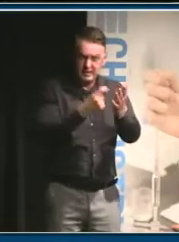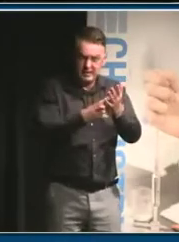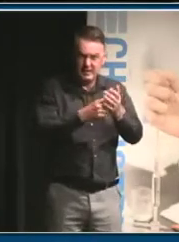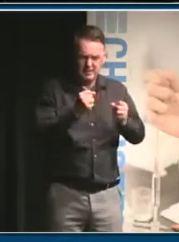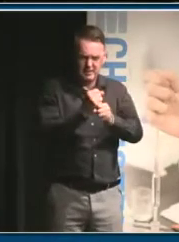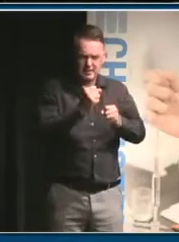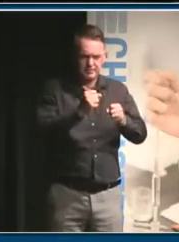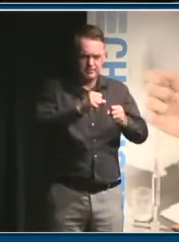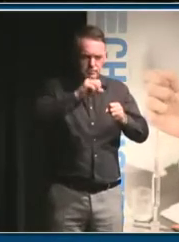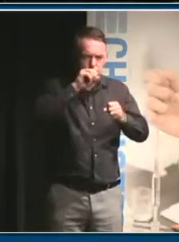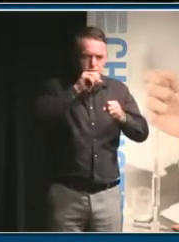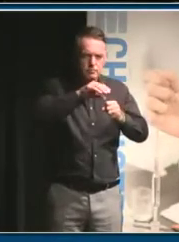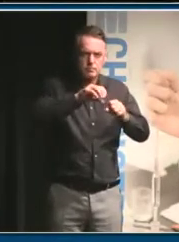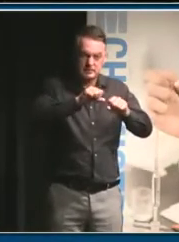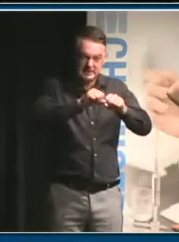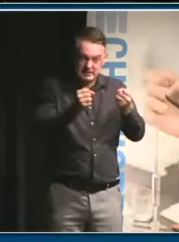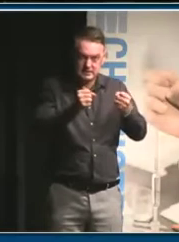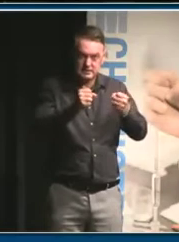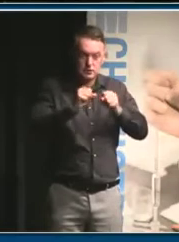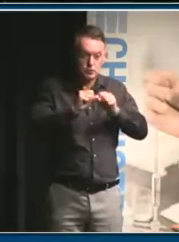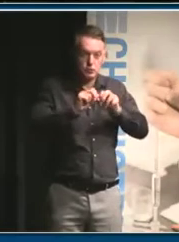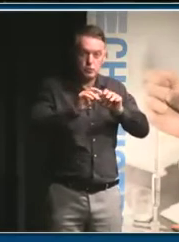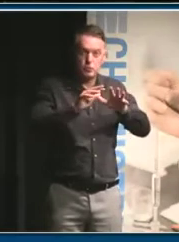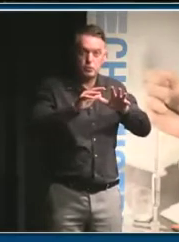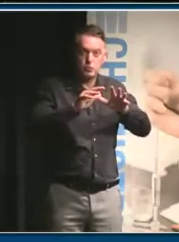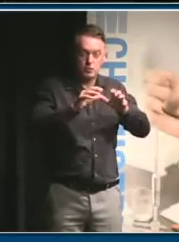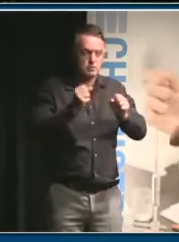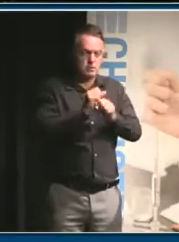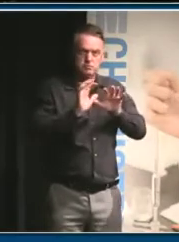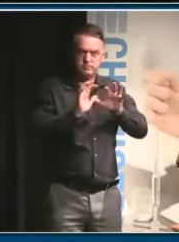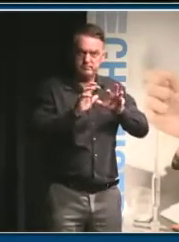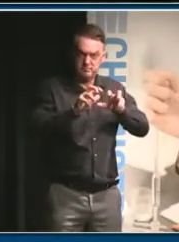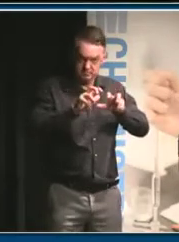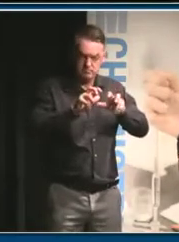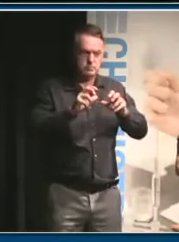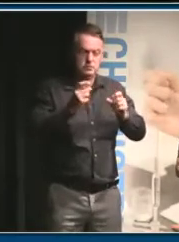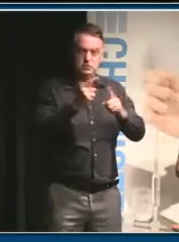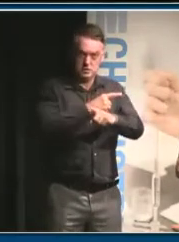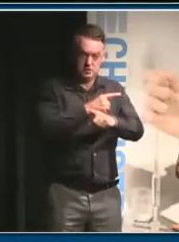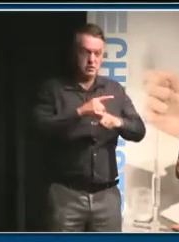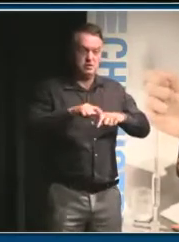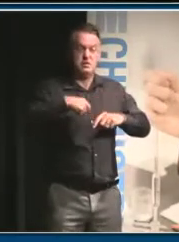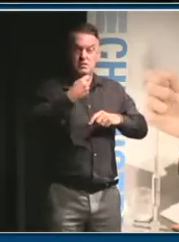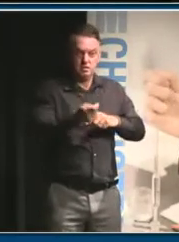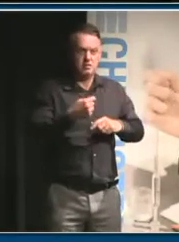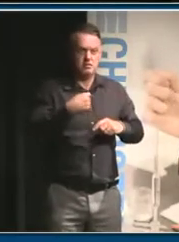sticks and click it, it holds the curl. We end up, next thing you know, where we're controlling